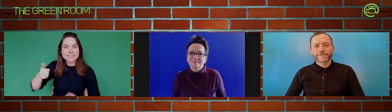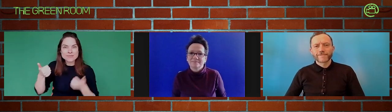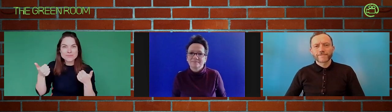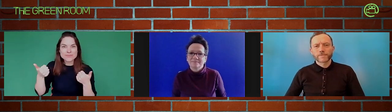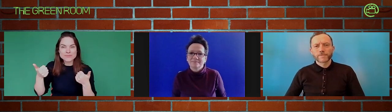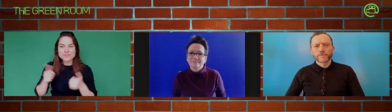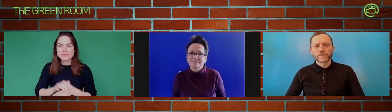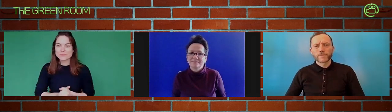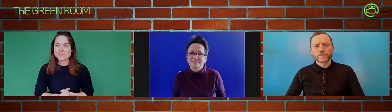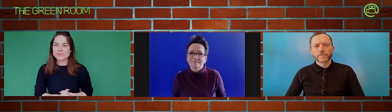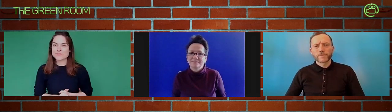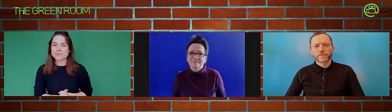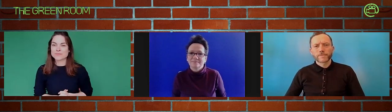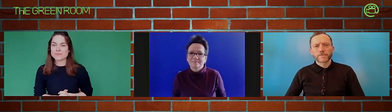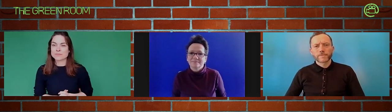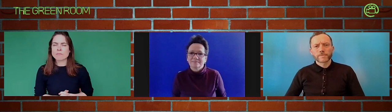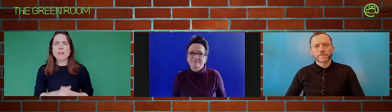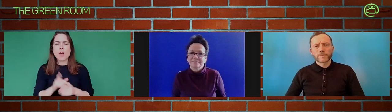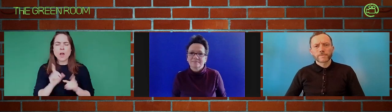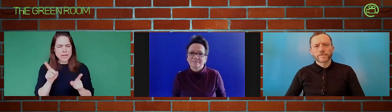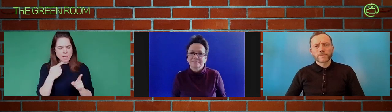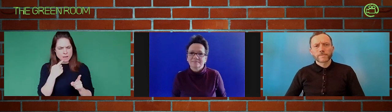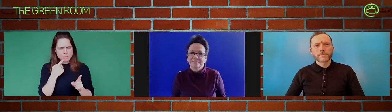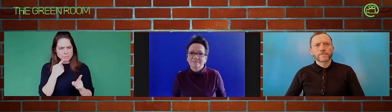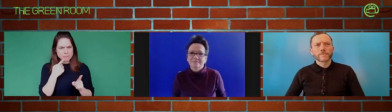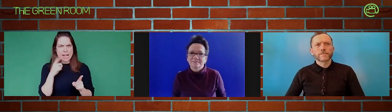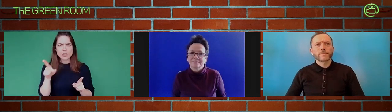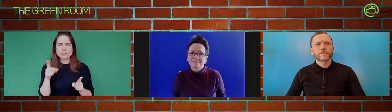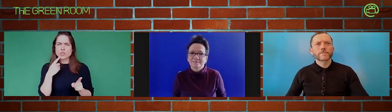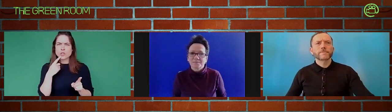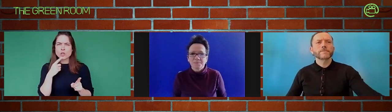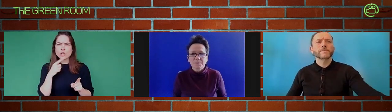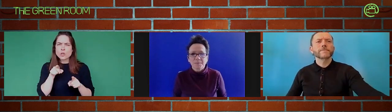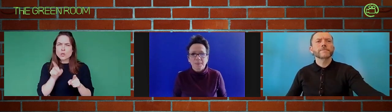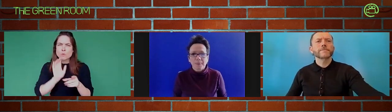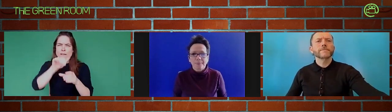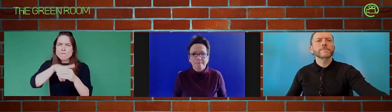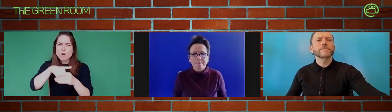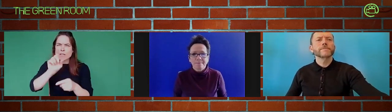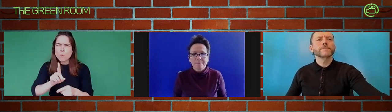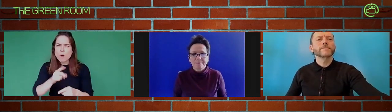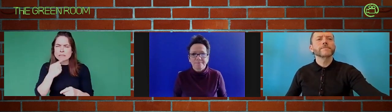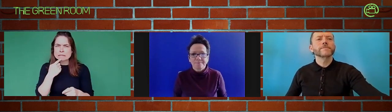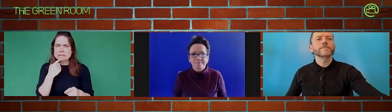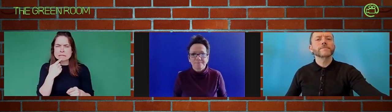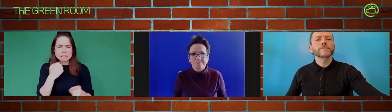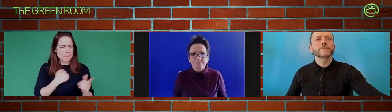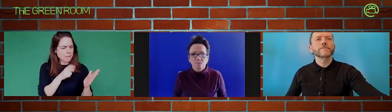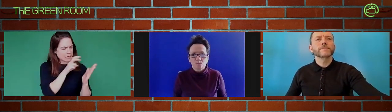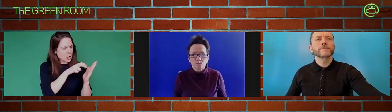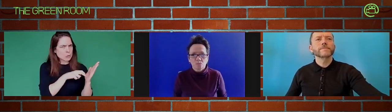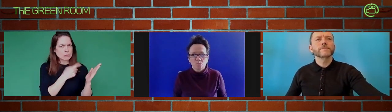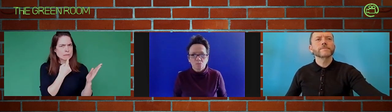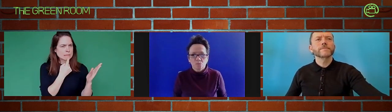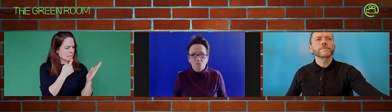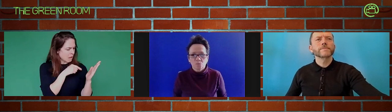what was it, get my notes again. You belong to... Stage Sight?